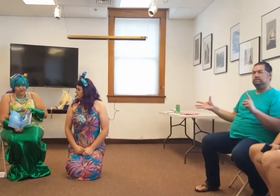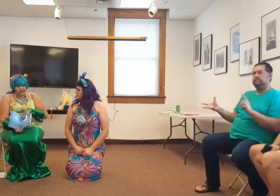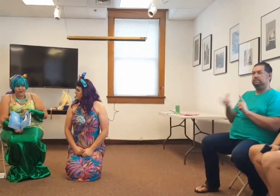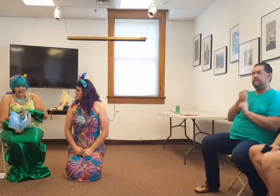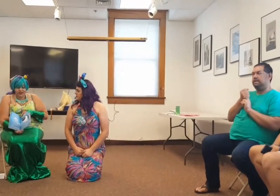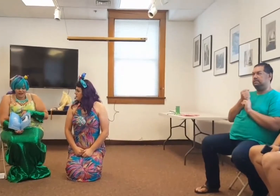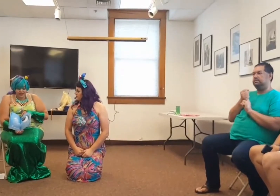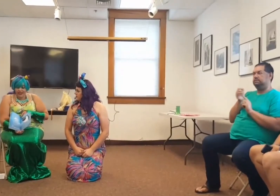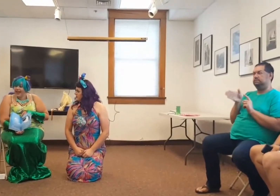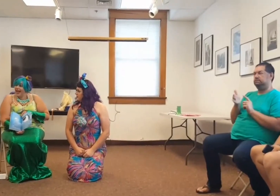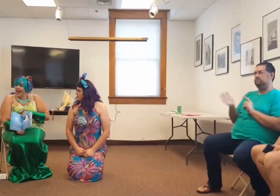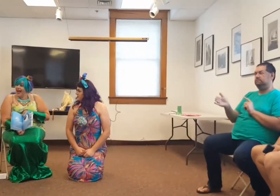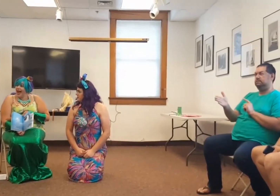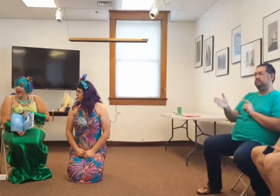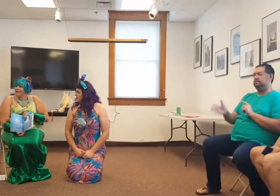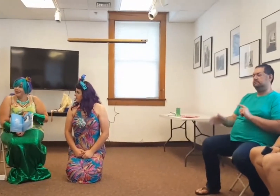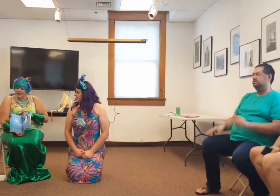Catch some butterflies, maybe? ZOEY: I'm curious, let's find out.